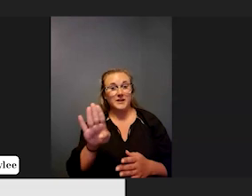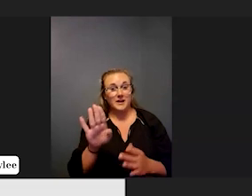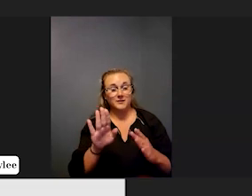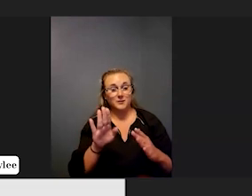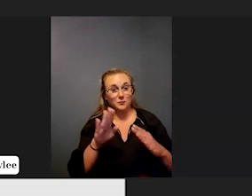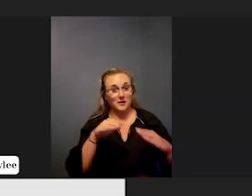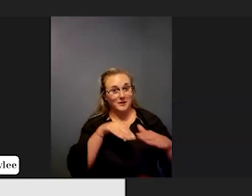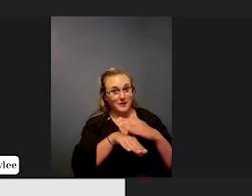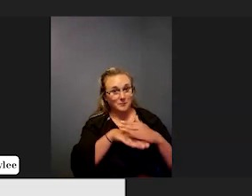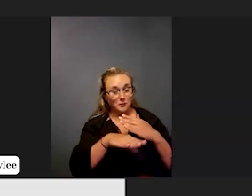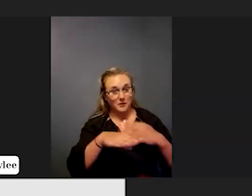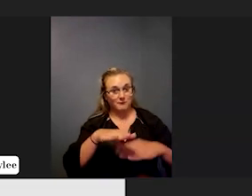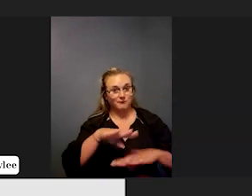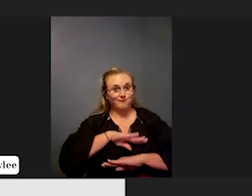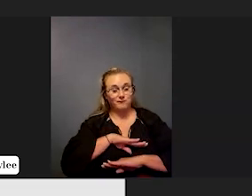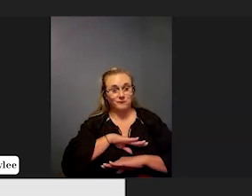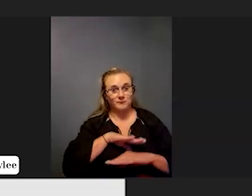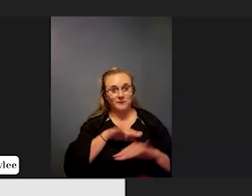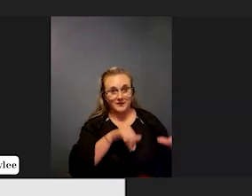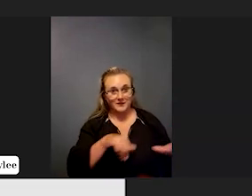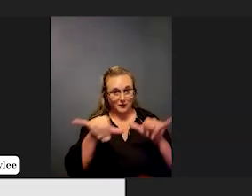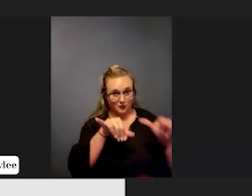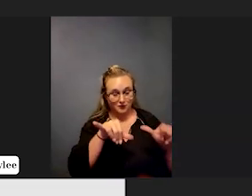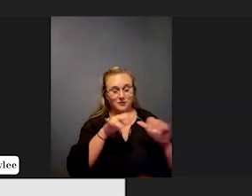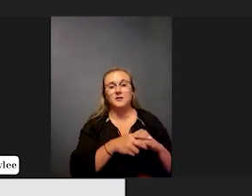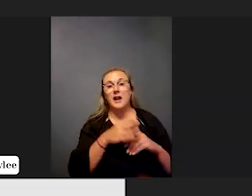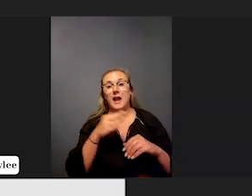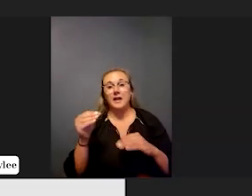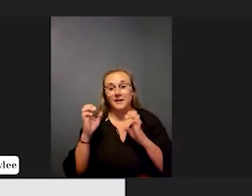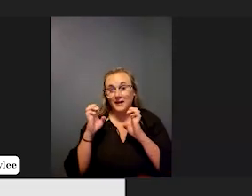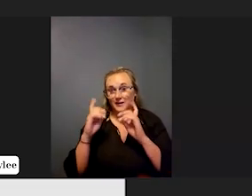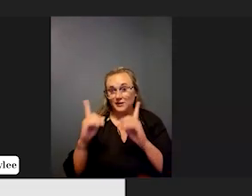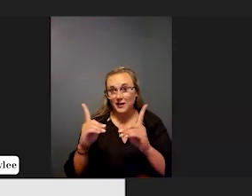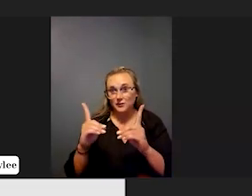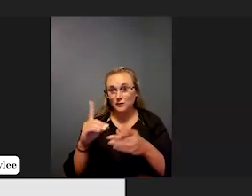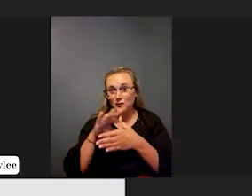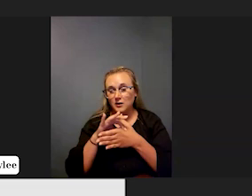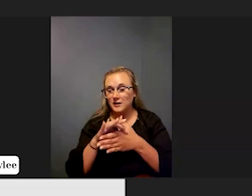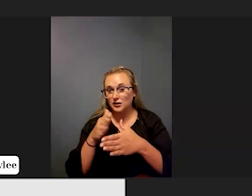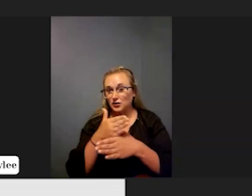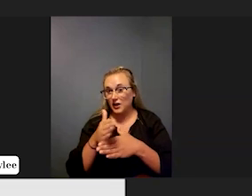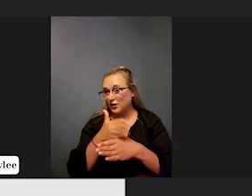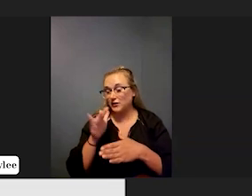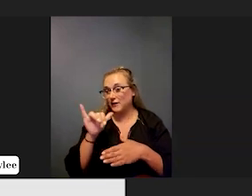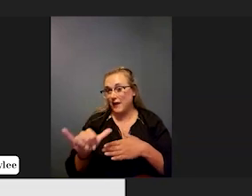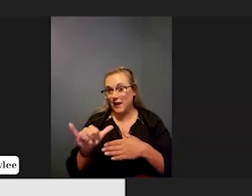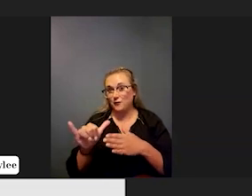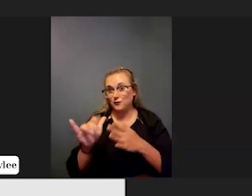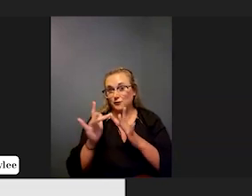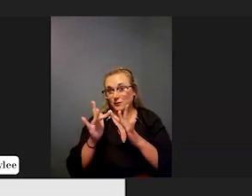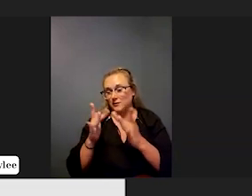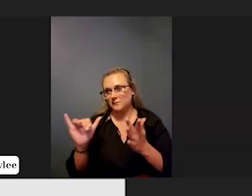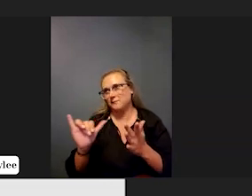The second one is our educational content shared within those web formats, which might very well be a Google Slides, right?